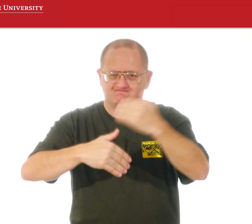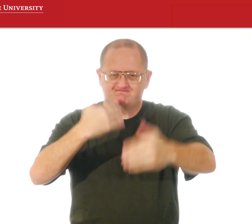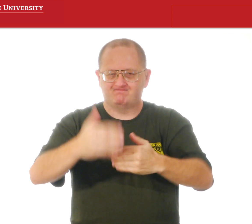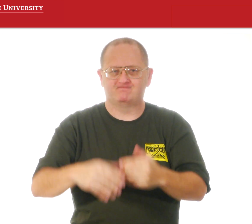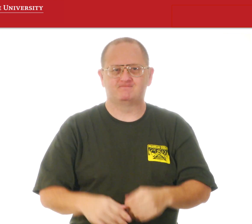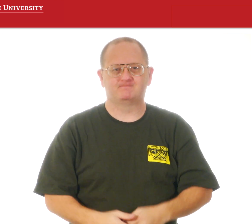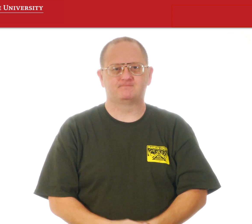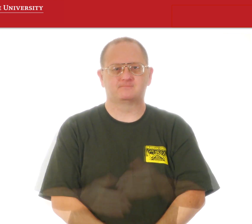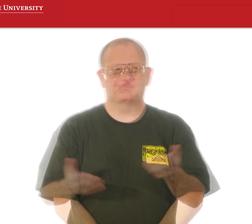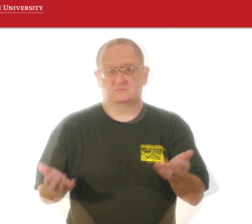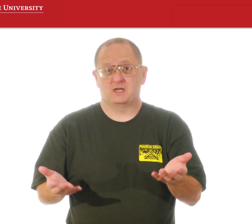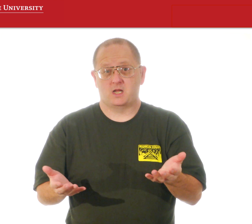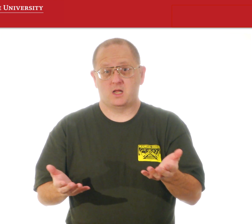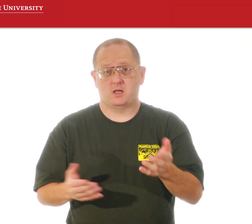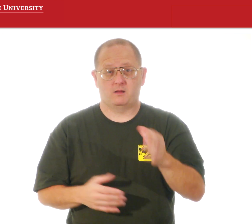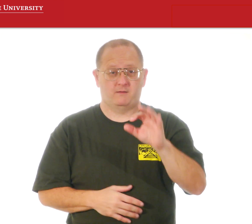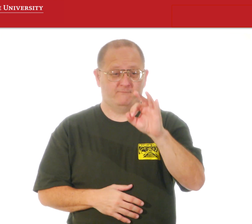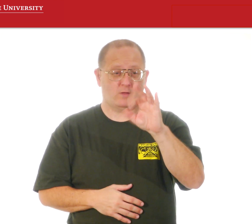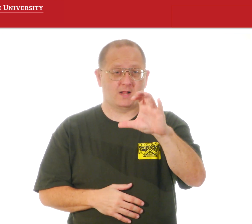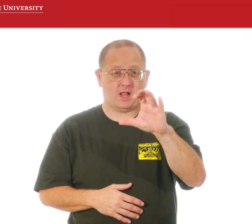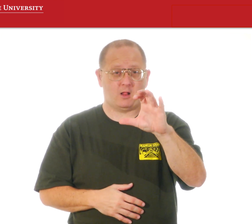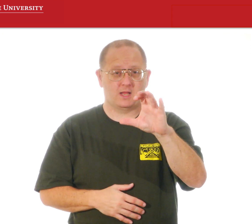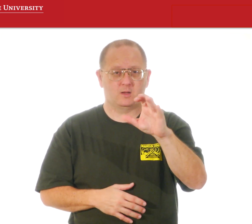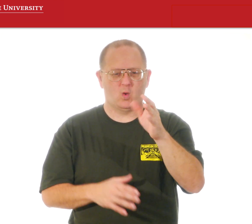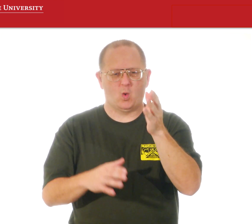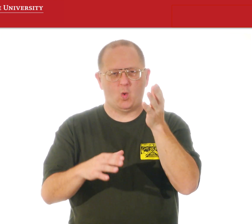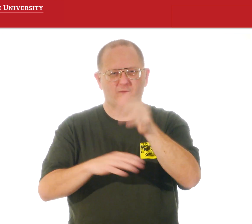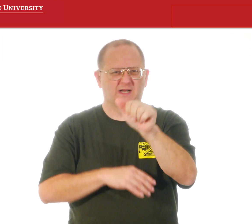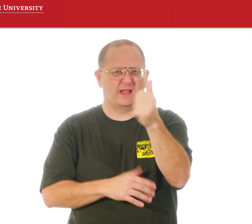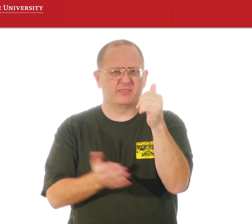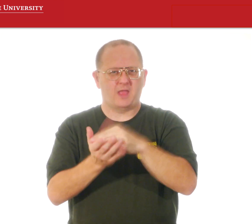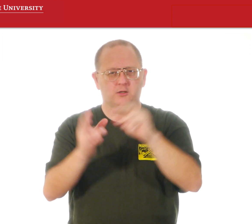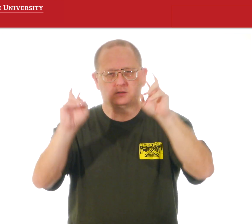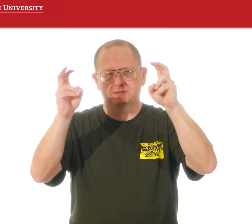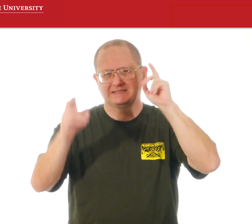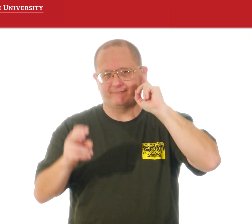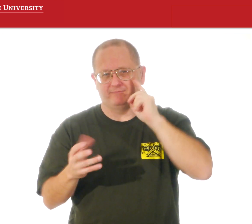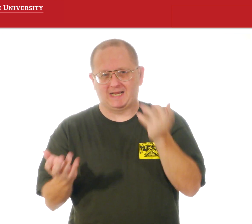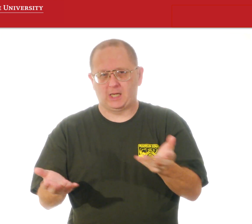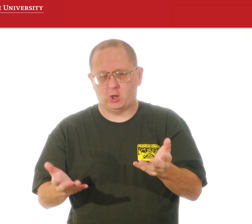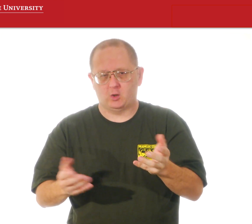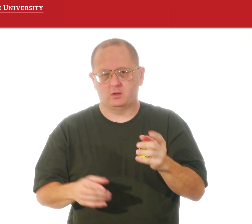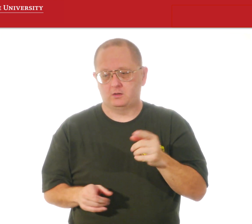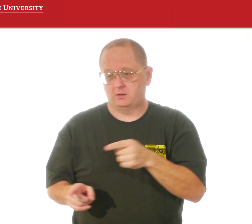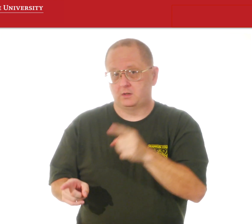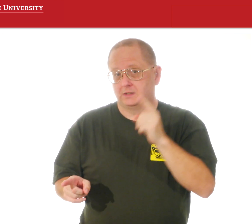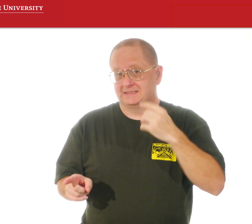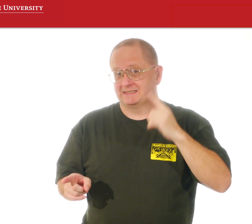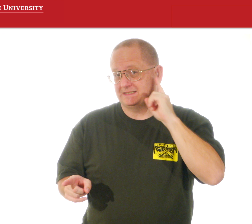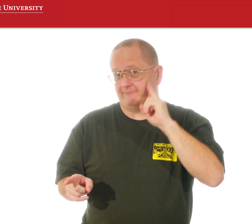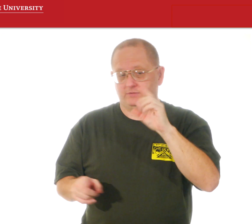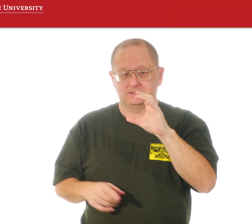prepare and lead them through the process. Here in Franklin County there are over 10,000 deaf individuals.